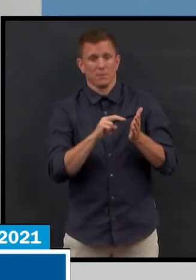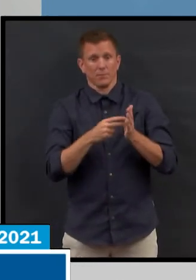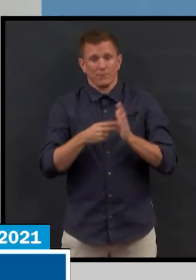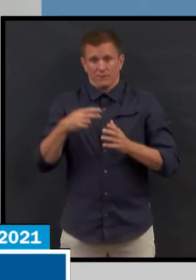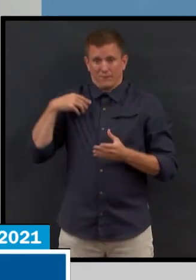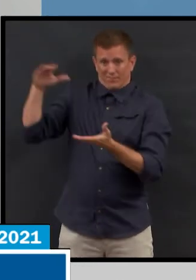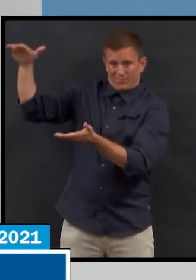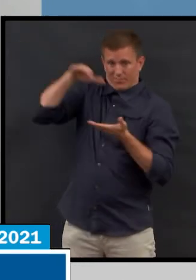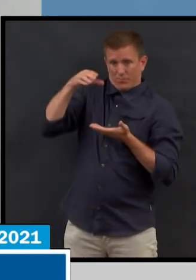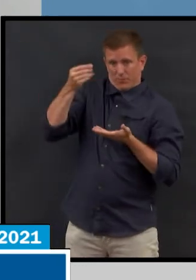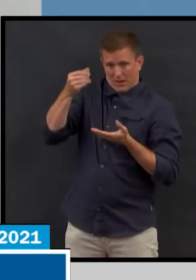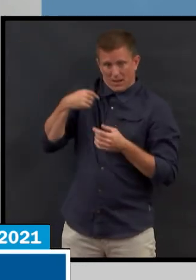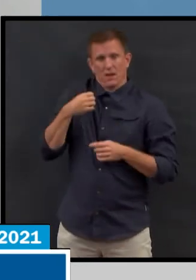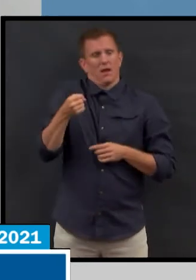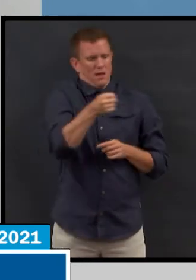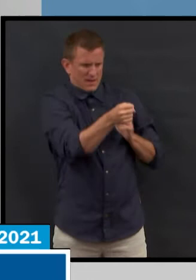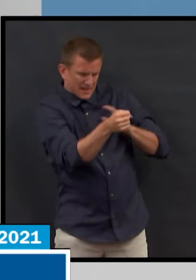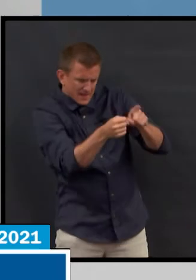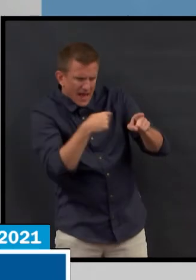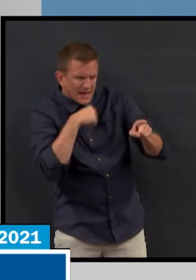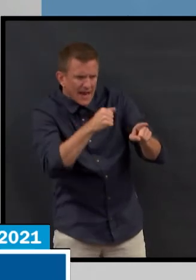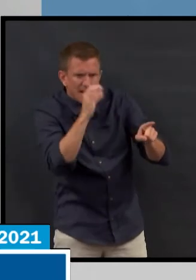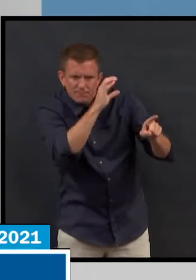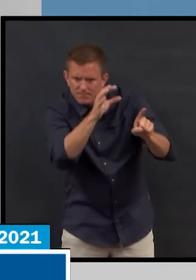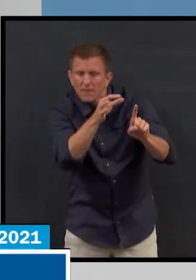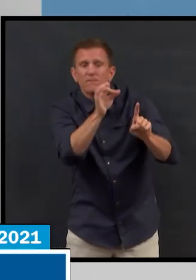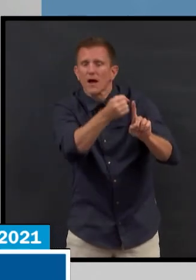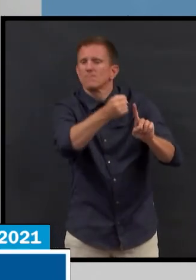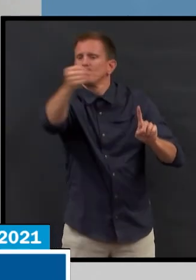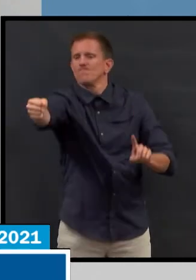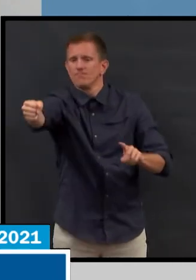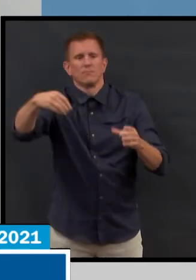here in denver and that was done through partnership with our mental health center